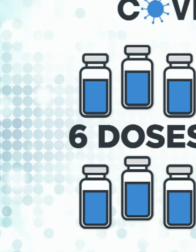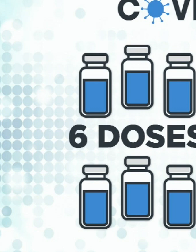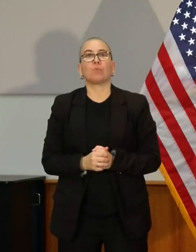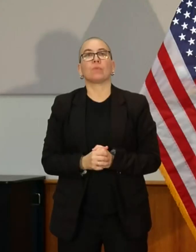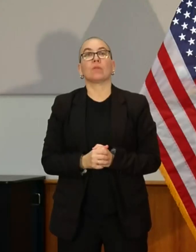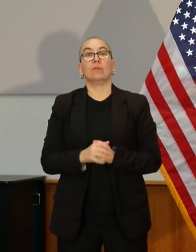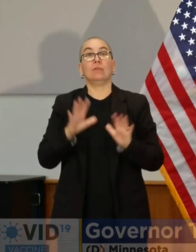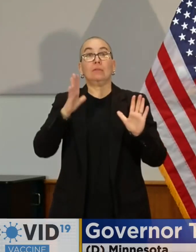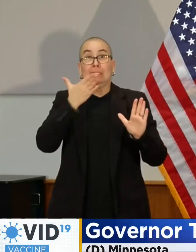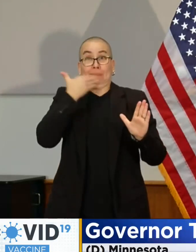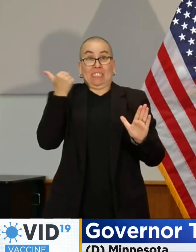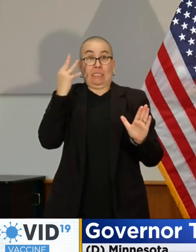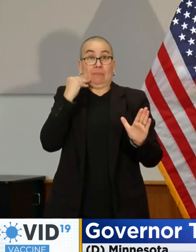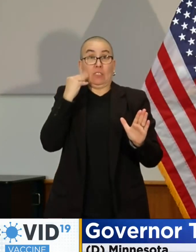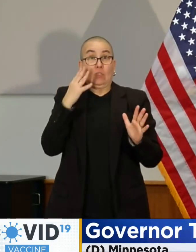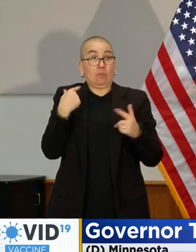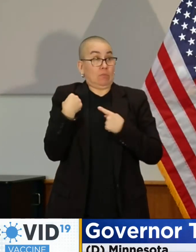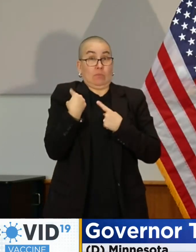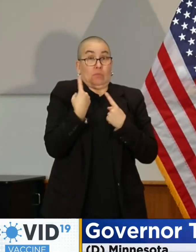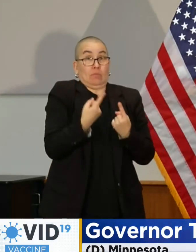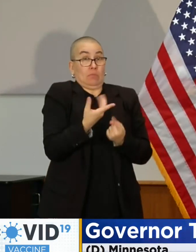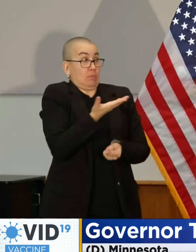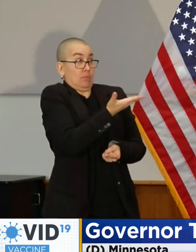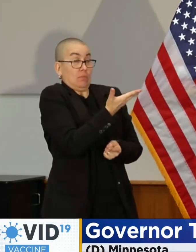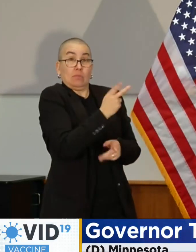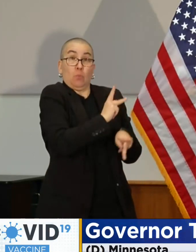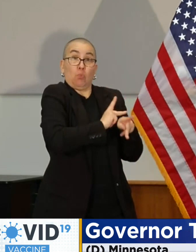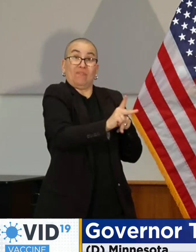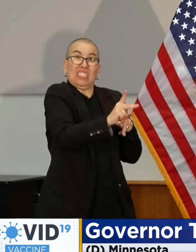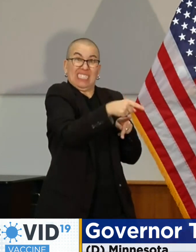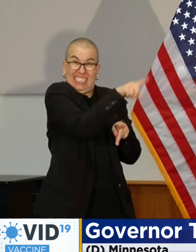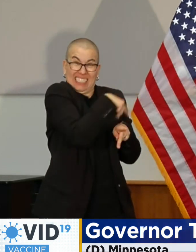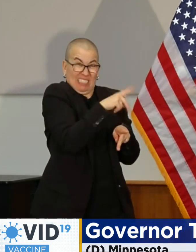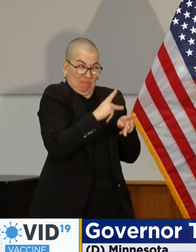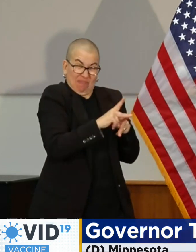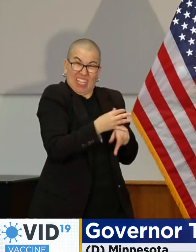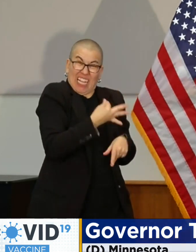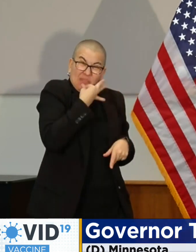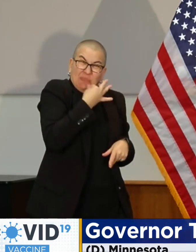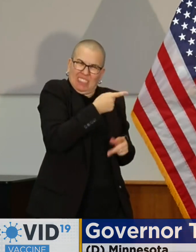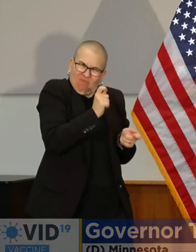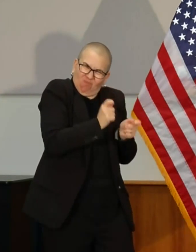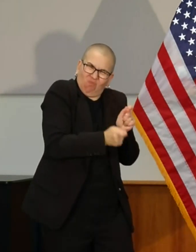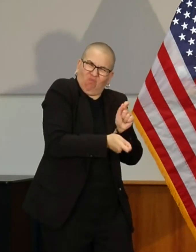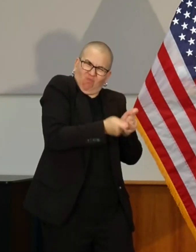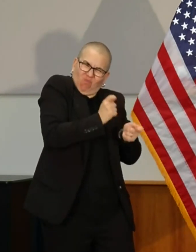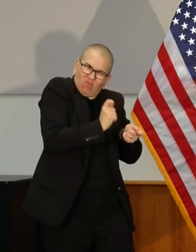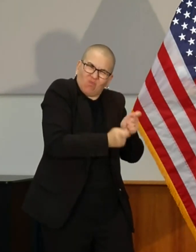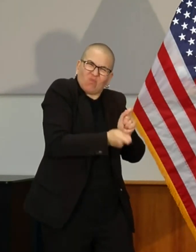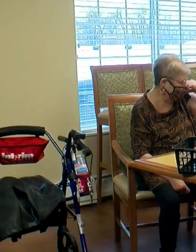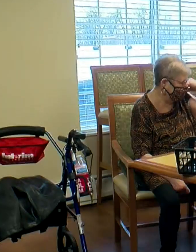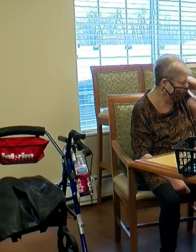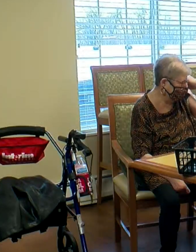RIGHT NOW THERE ARE ONLY SIX MINNESOTANS WHO ARE ELIGIBLE IN